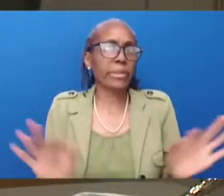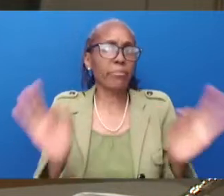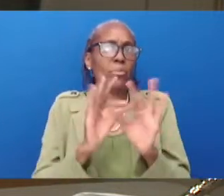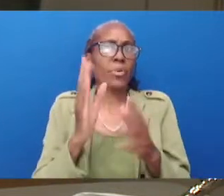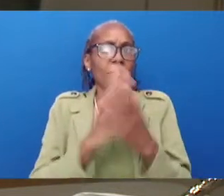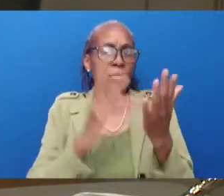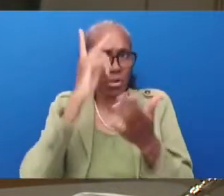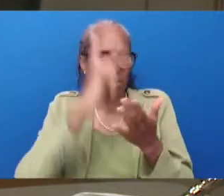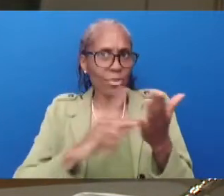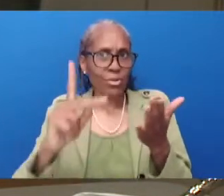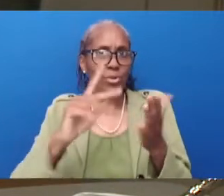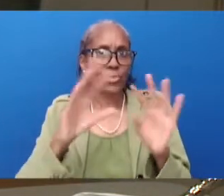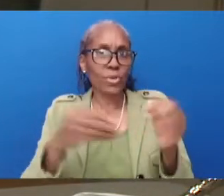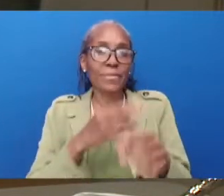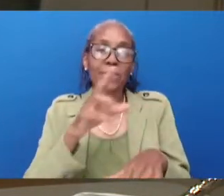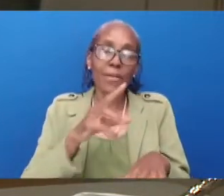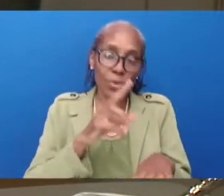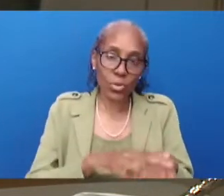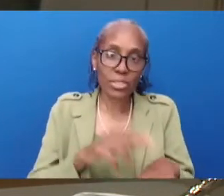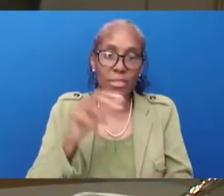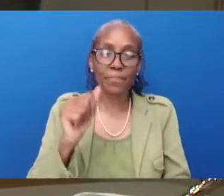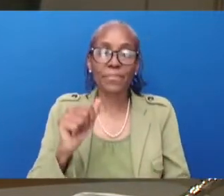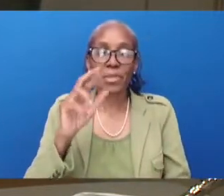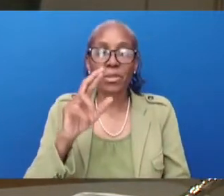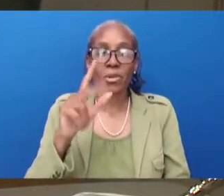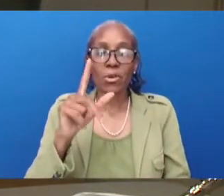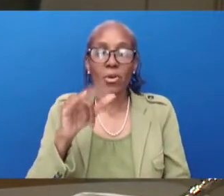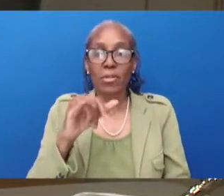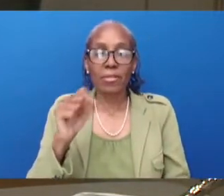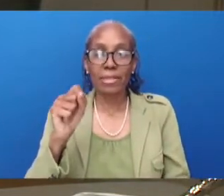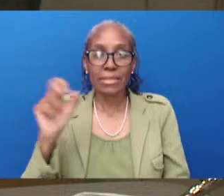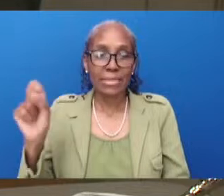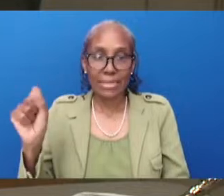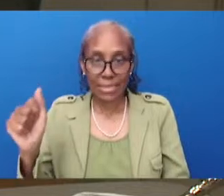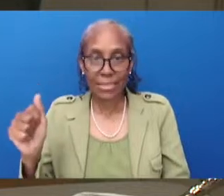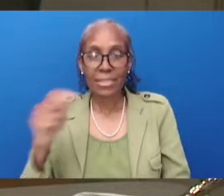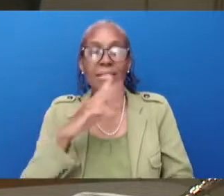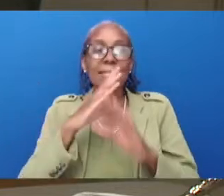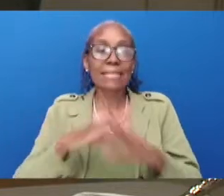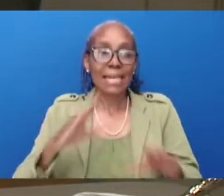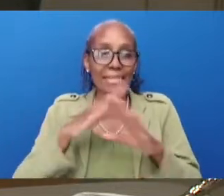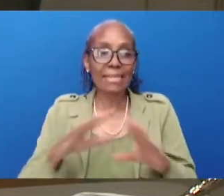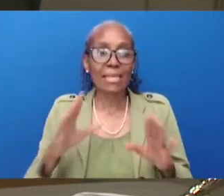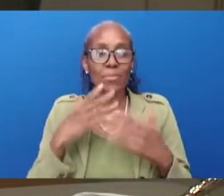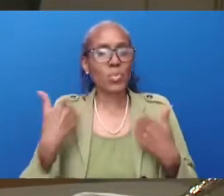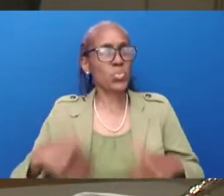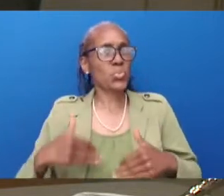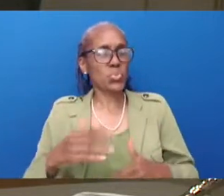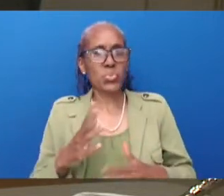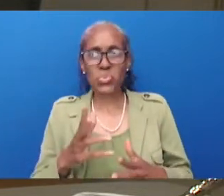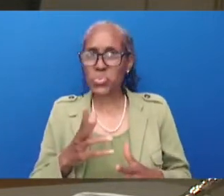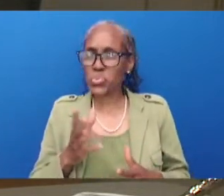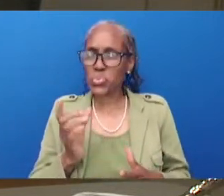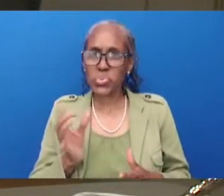SEEN AND APPRECIATED. A SPECIAL SHOUT-OUT TO MY TEAM